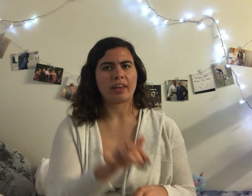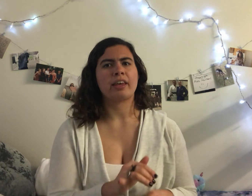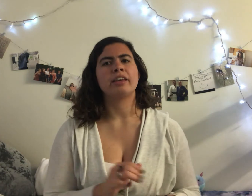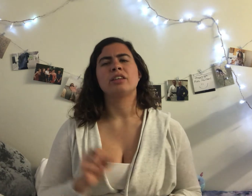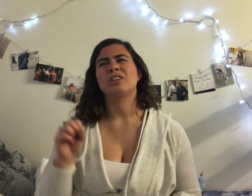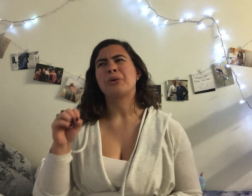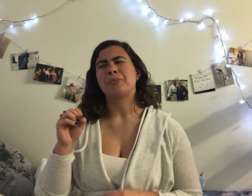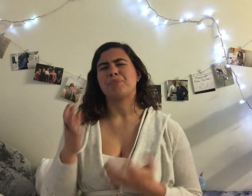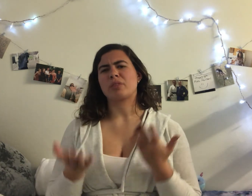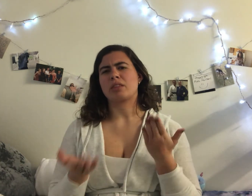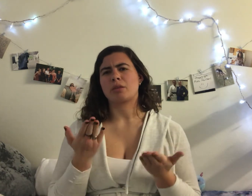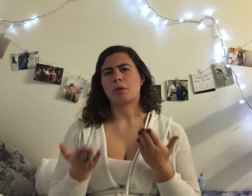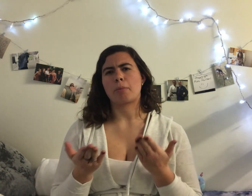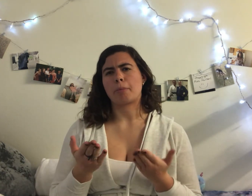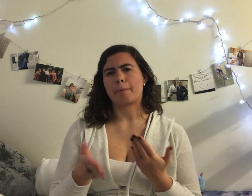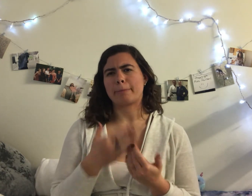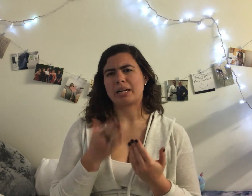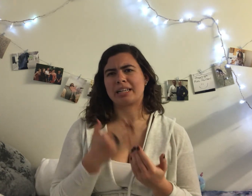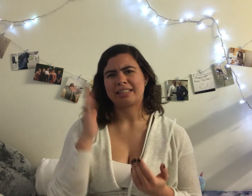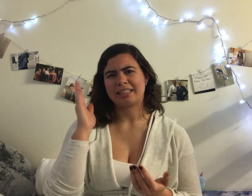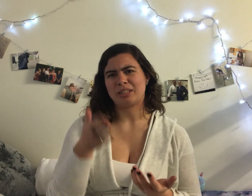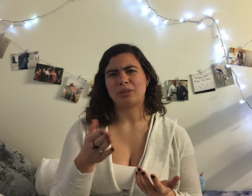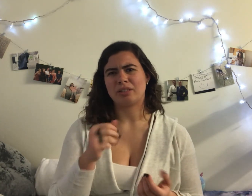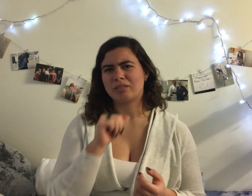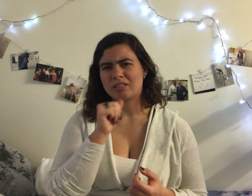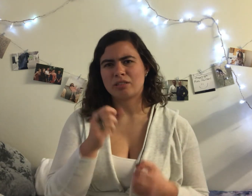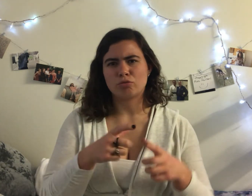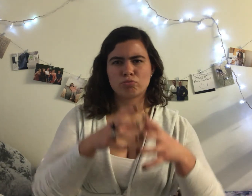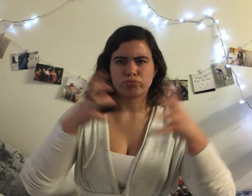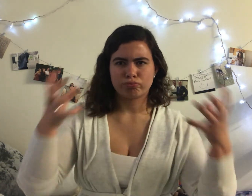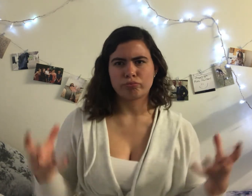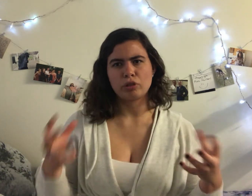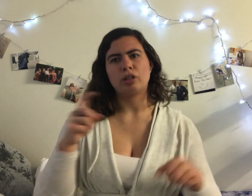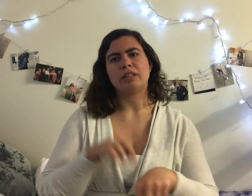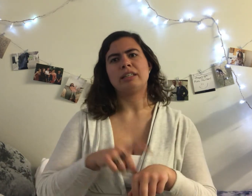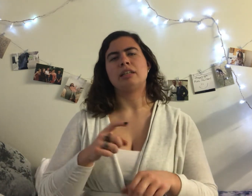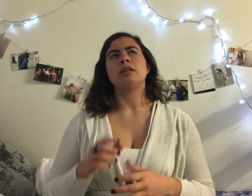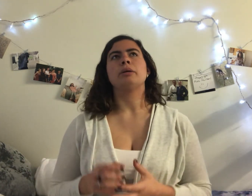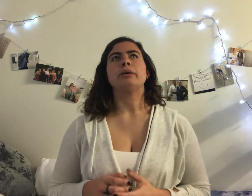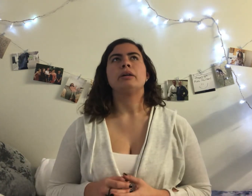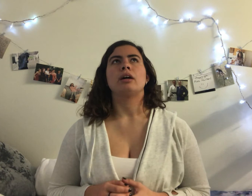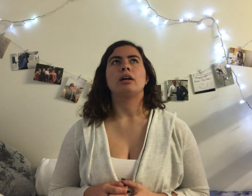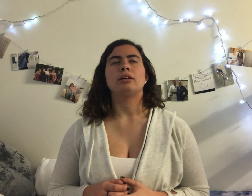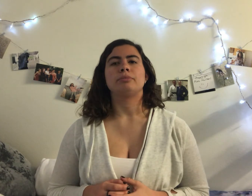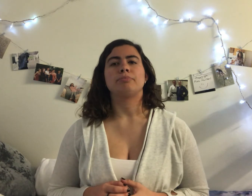So it will probably be easy and I won't have to spend a lot of time on it.